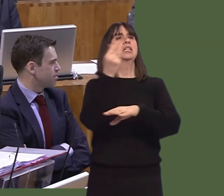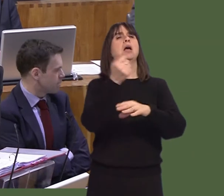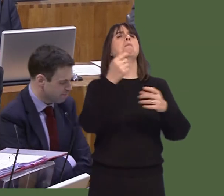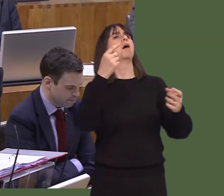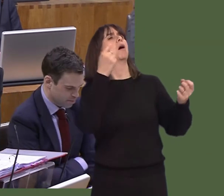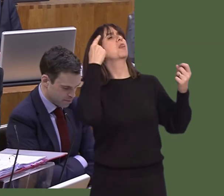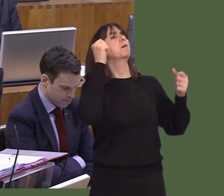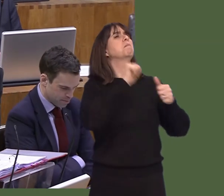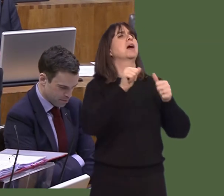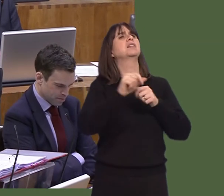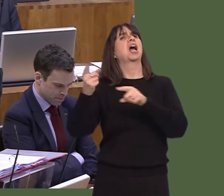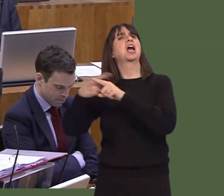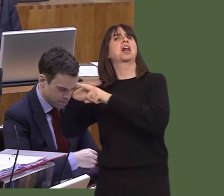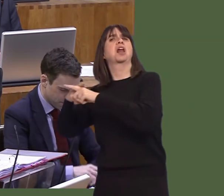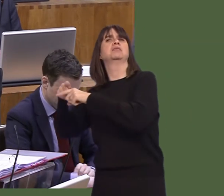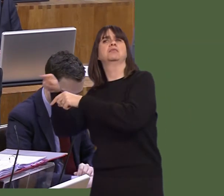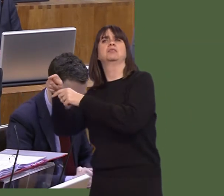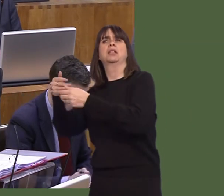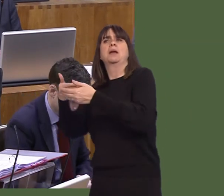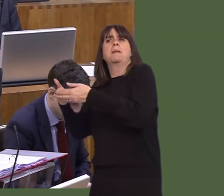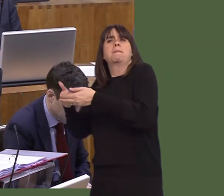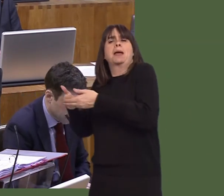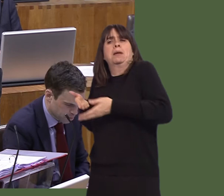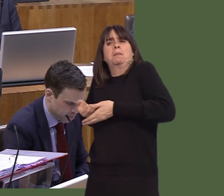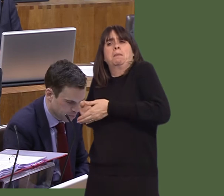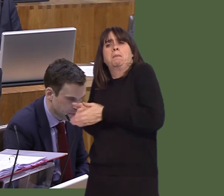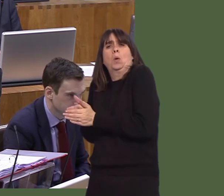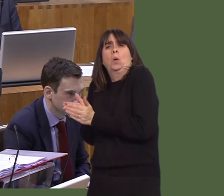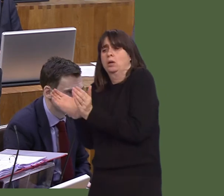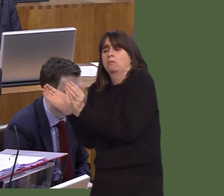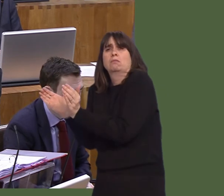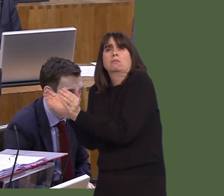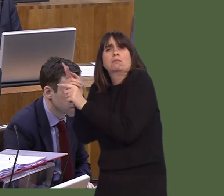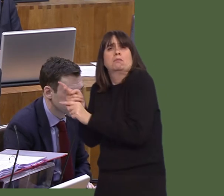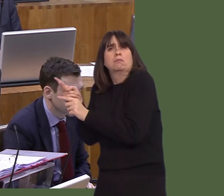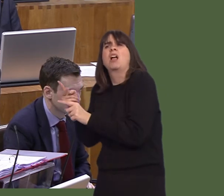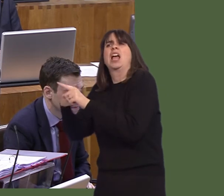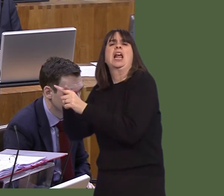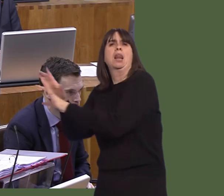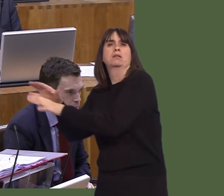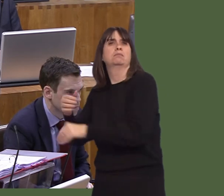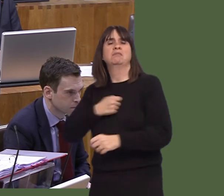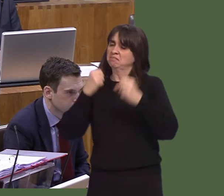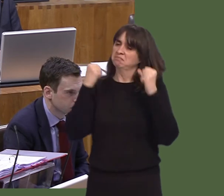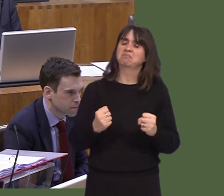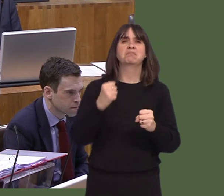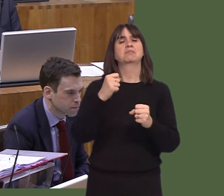not even with tariffs, then you end up with the cheapest imports coming in and wiping out our farming industry. That's what will happen.